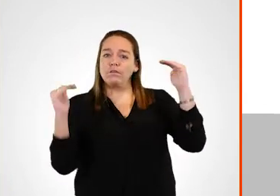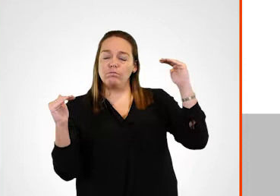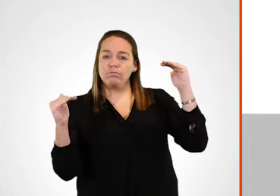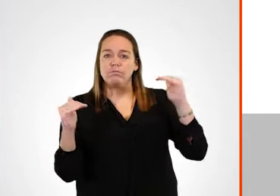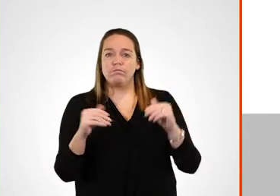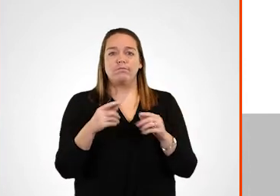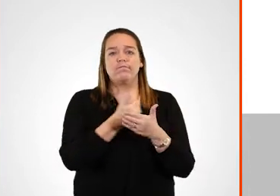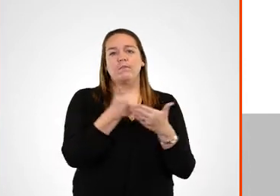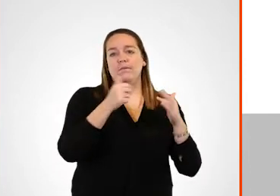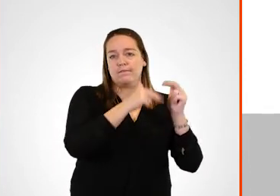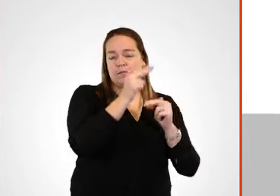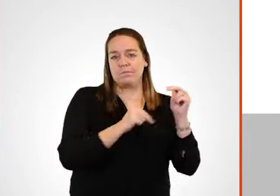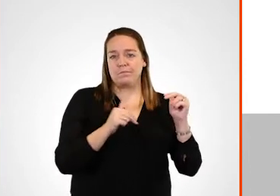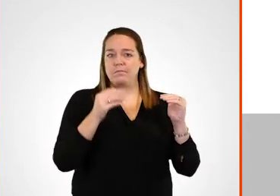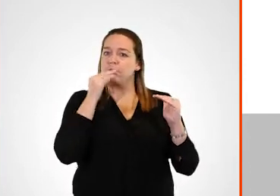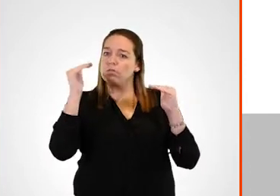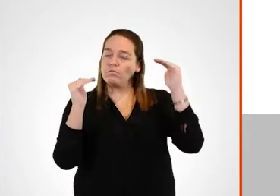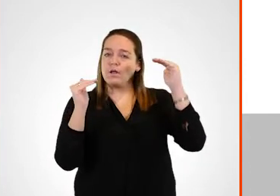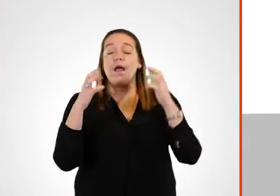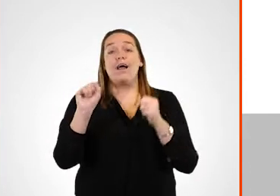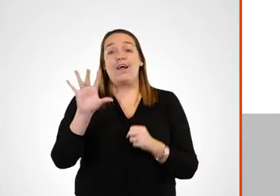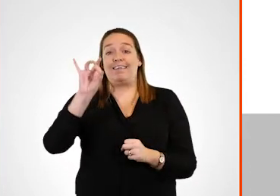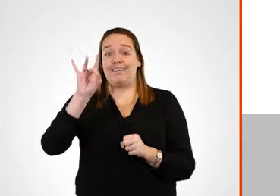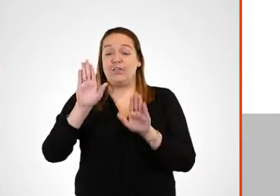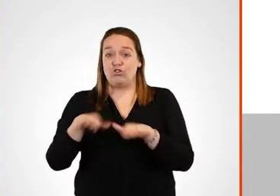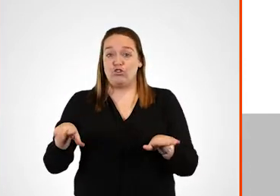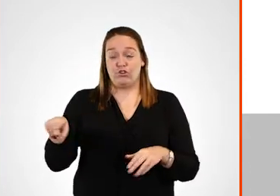Further it should be noted that 10 children couldn't even